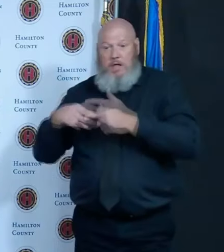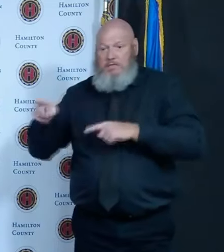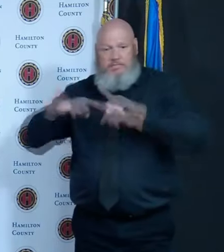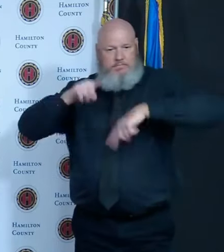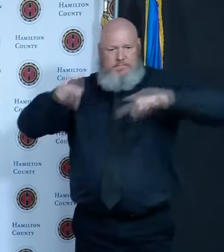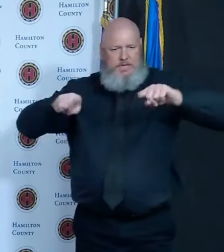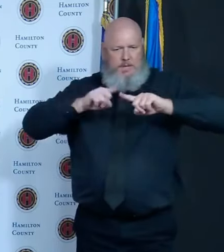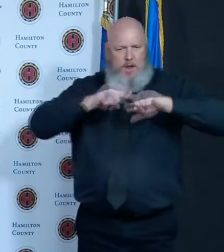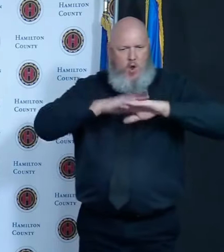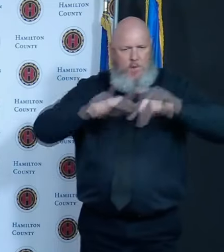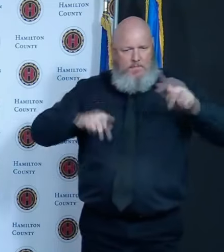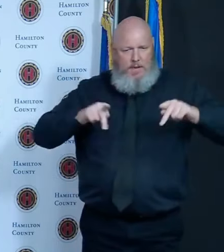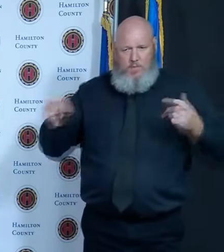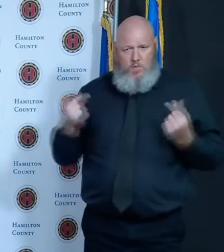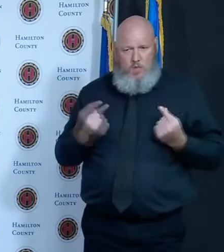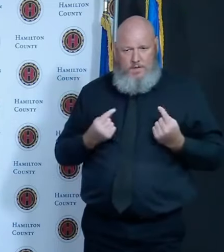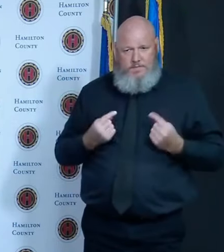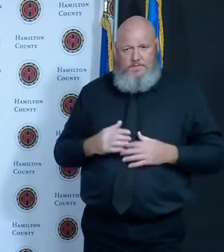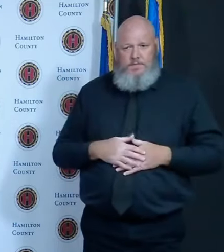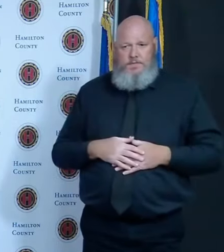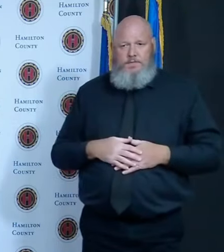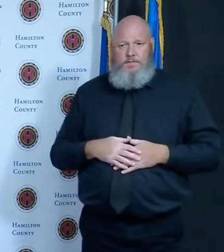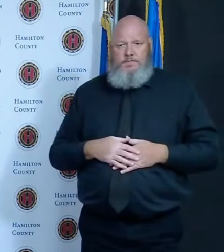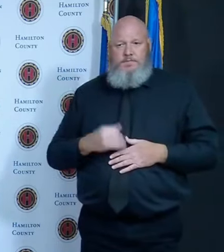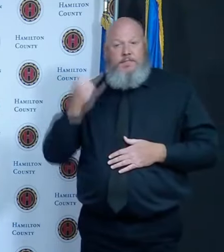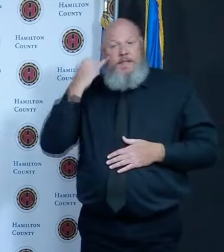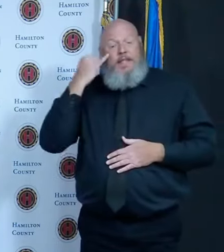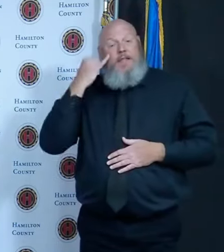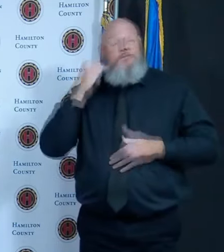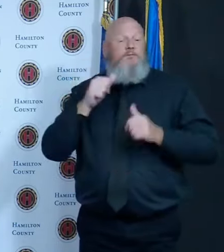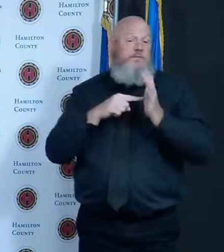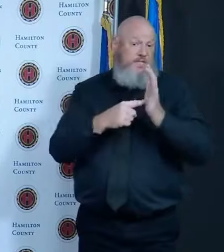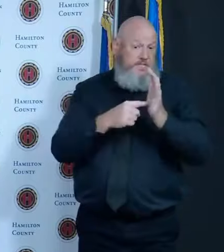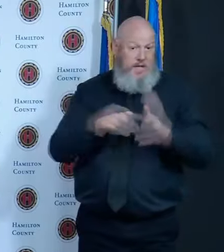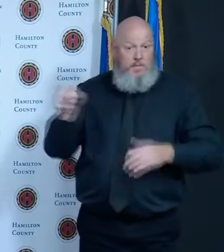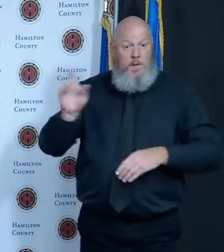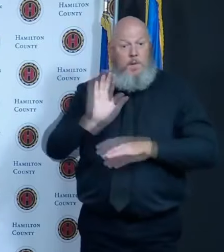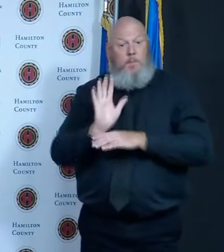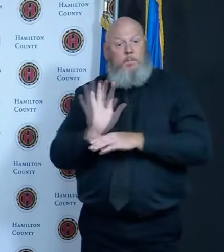theaters or hospitals or any of the other places what are the different